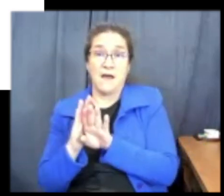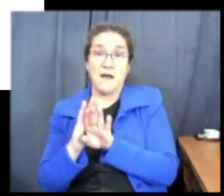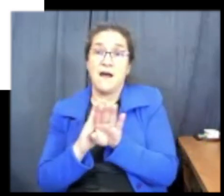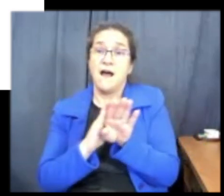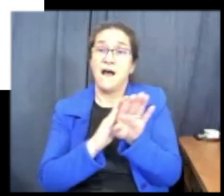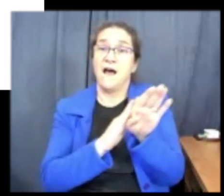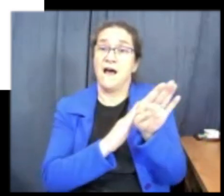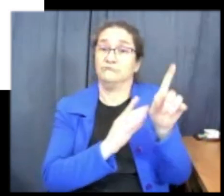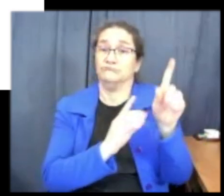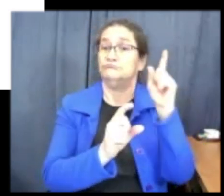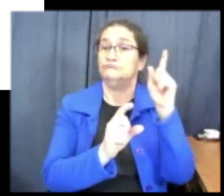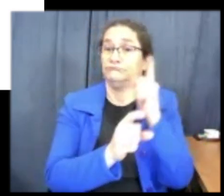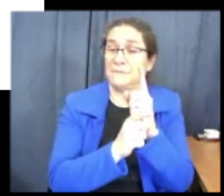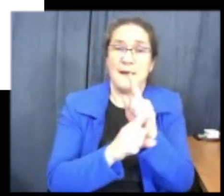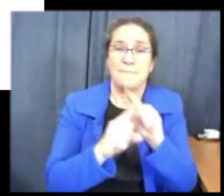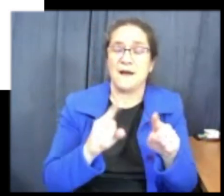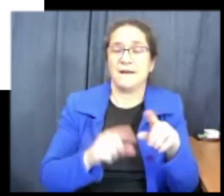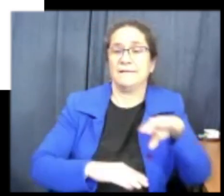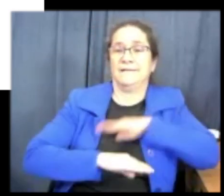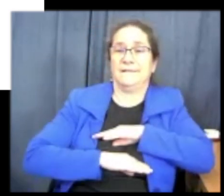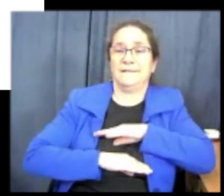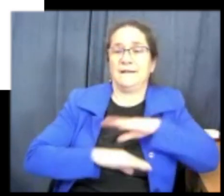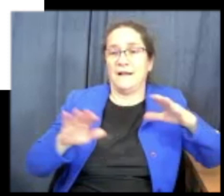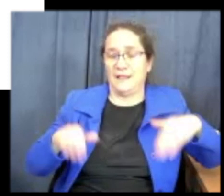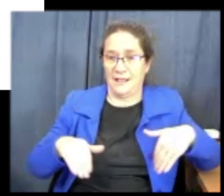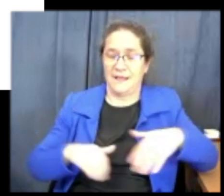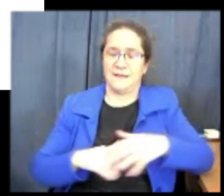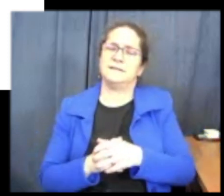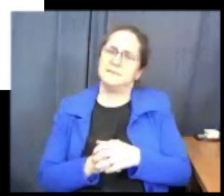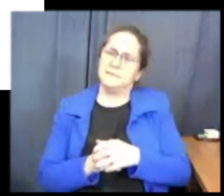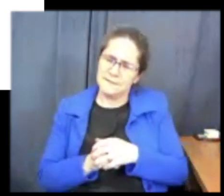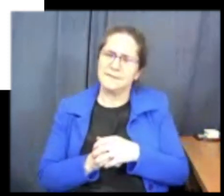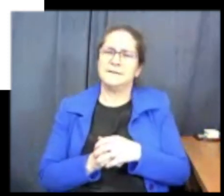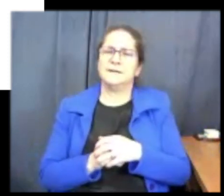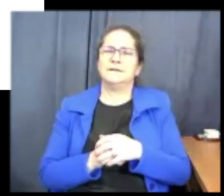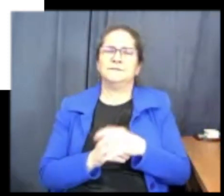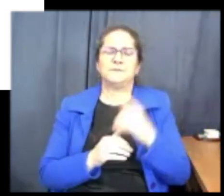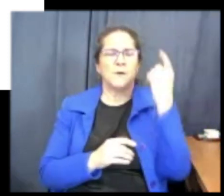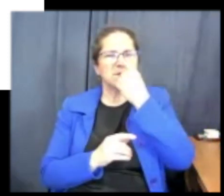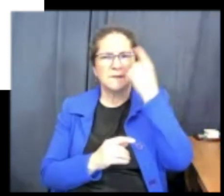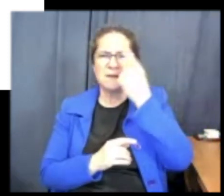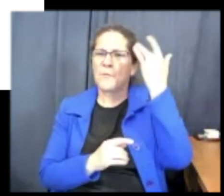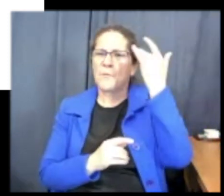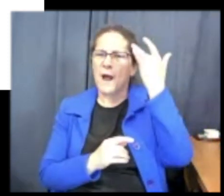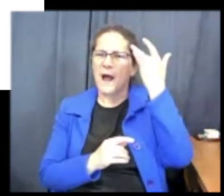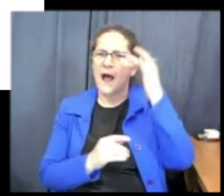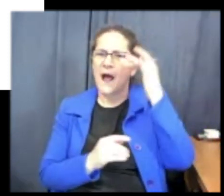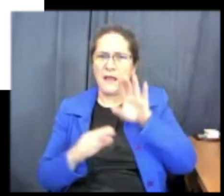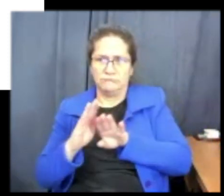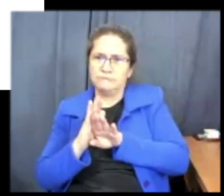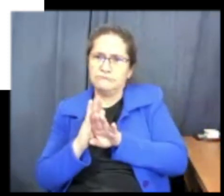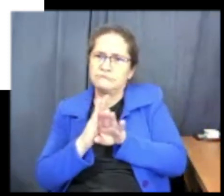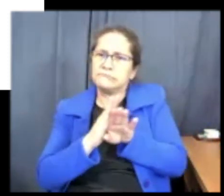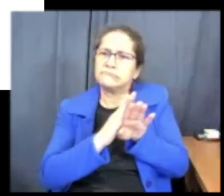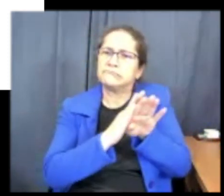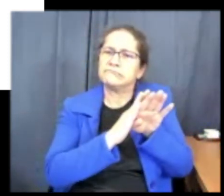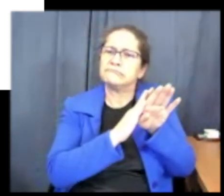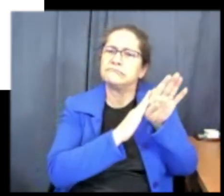we're just not where we need to be yet. So for this one, what is causing the district to improve their trend data for reading and math